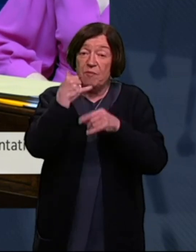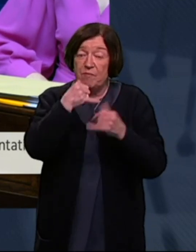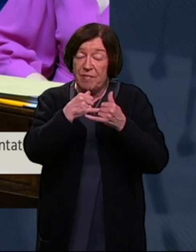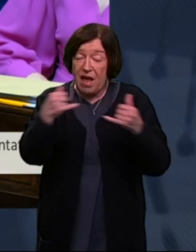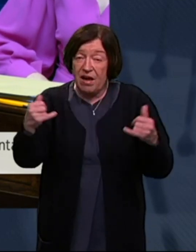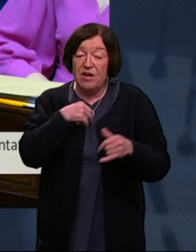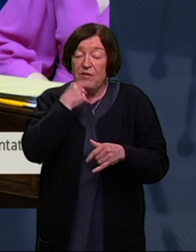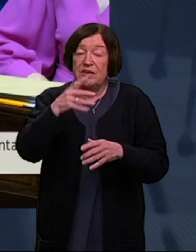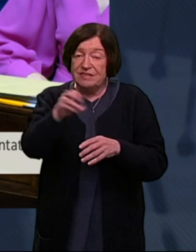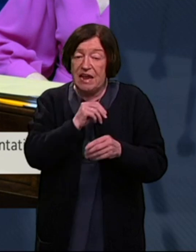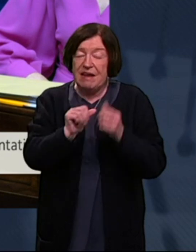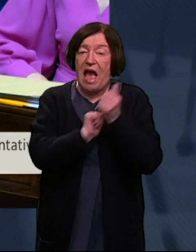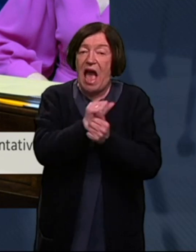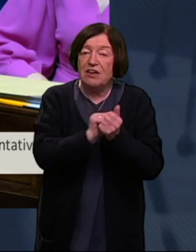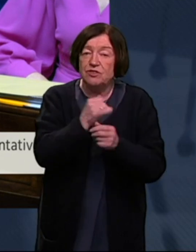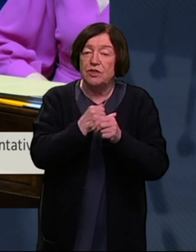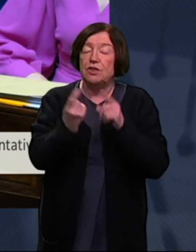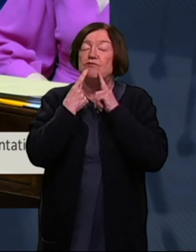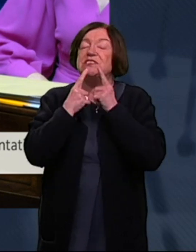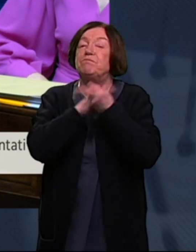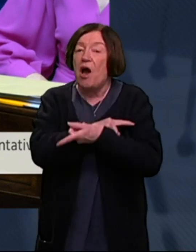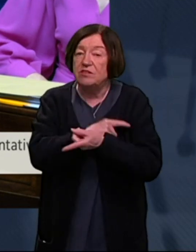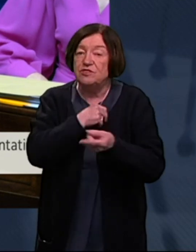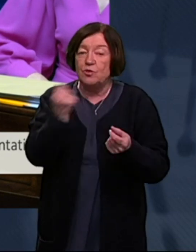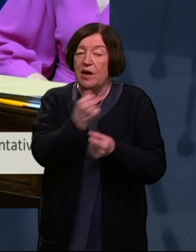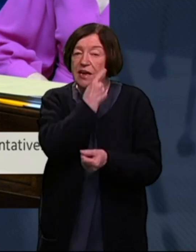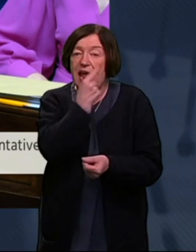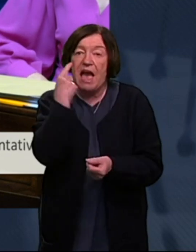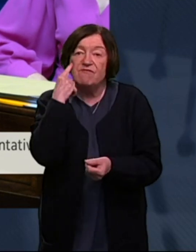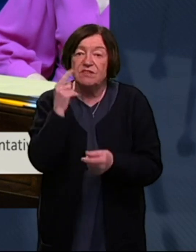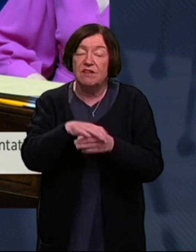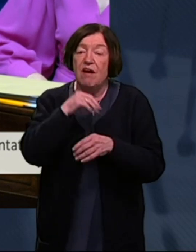and timely actions in response to any evidence of animal cruelty.